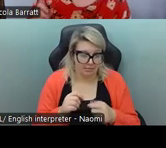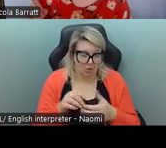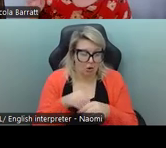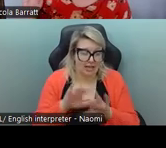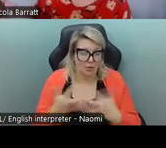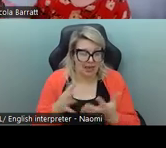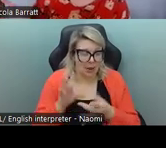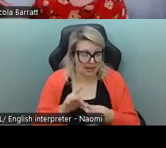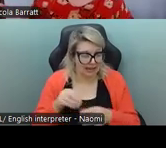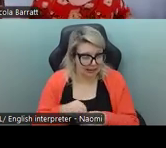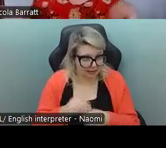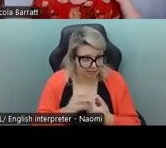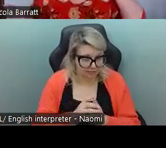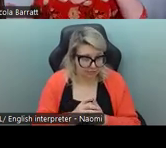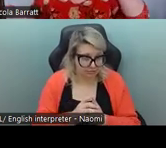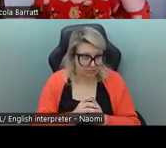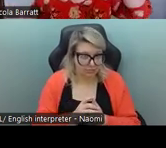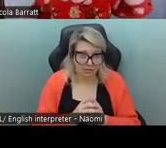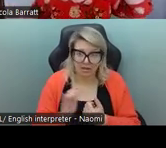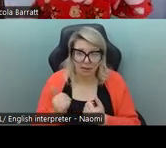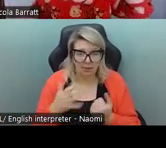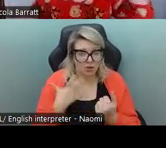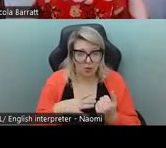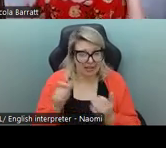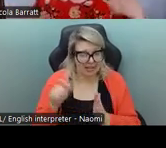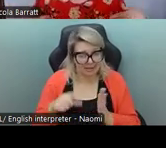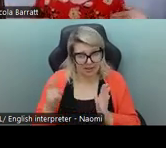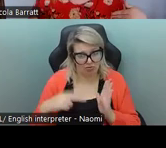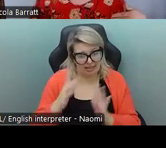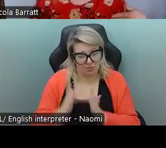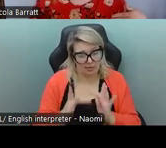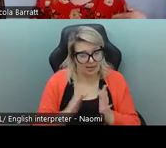If there's no reason for them to actually go to your website, you could have all the info on here.